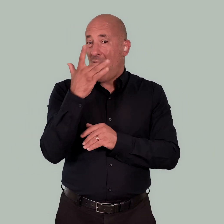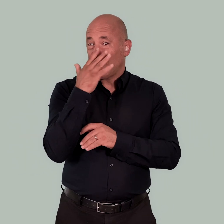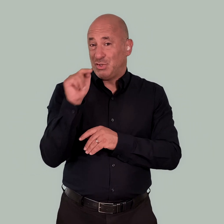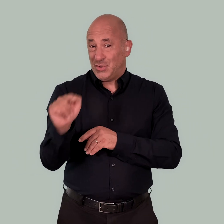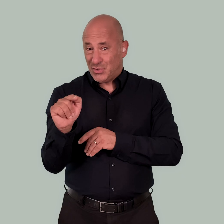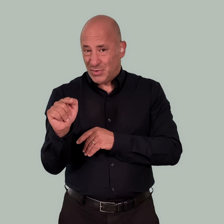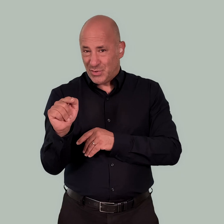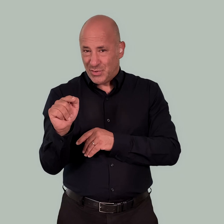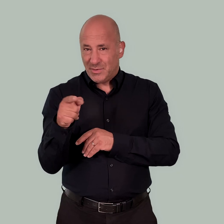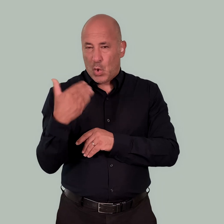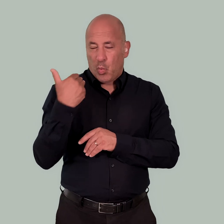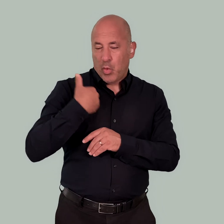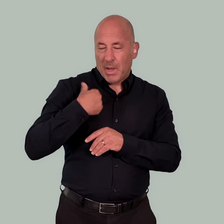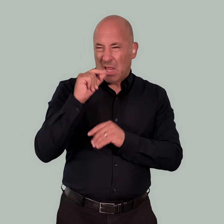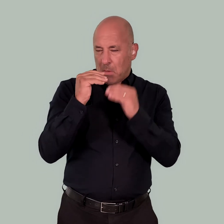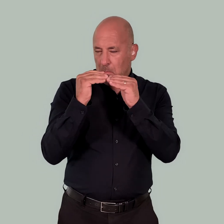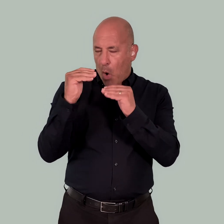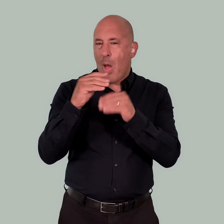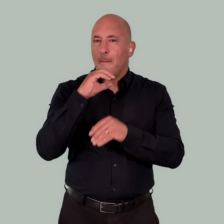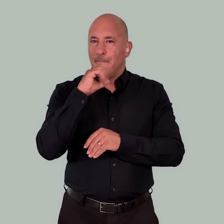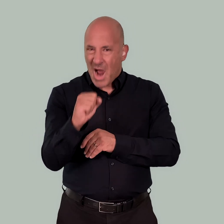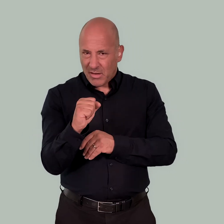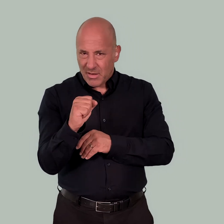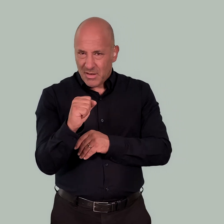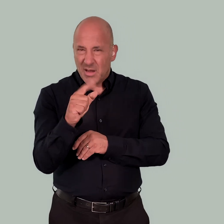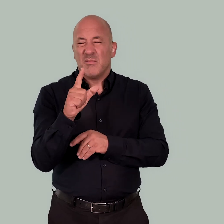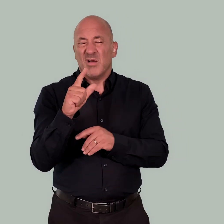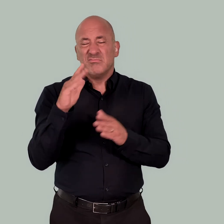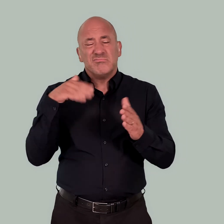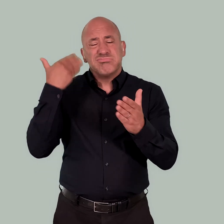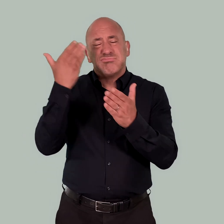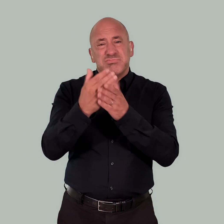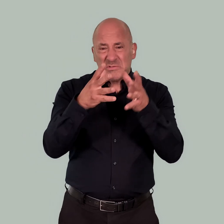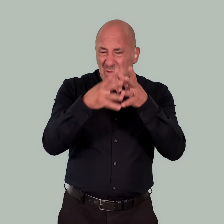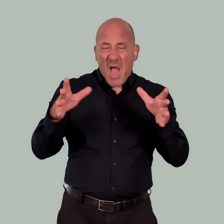and is slightly higher for women than men,